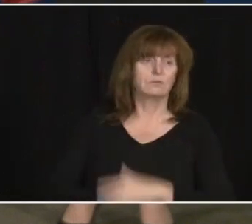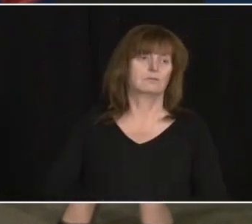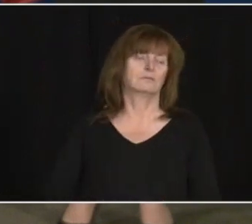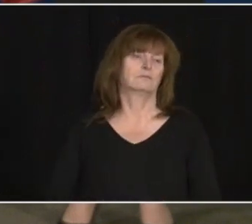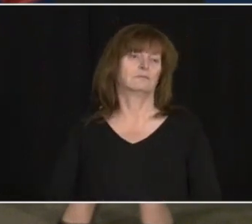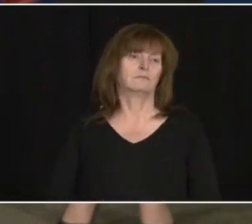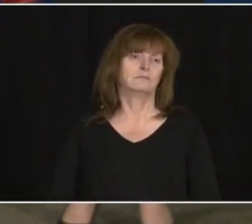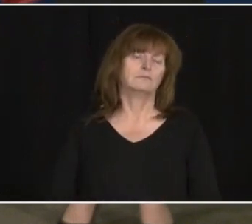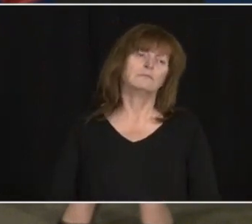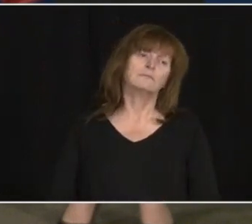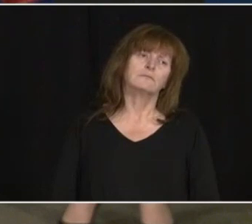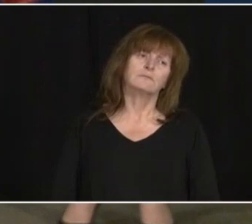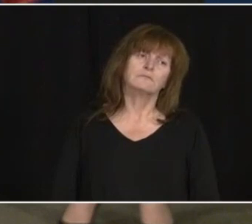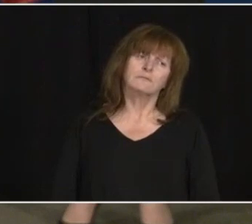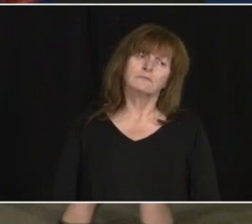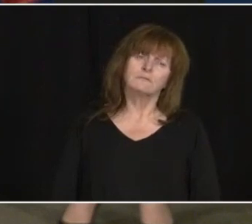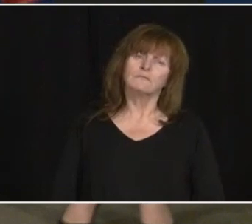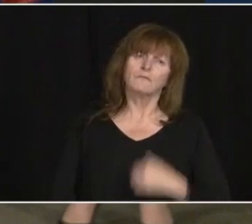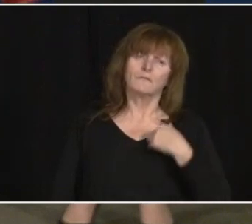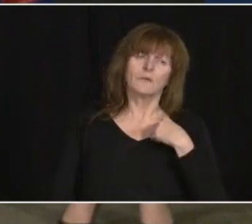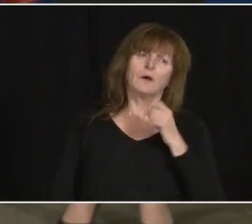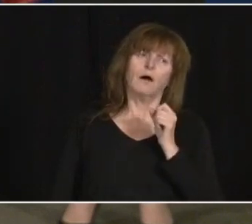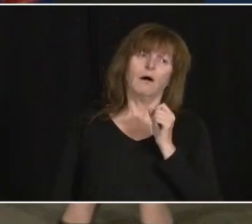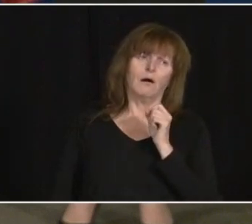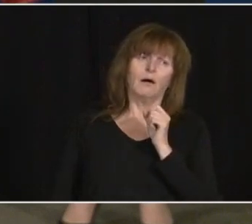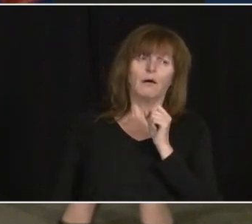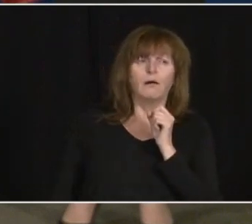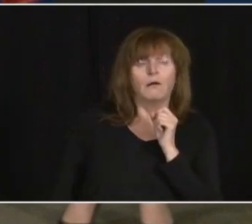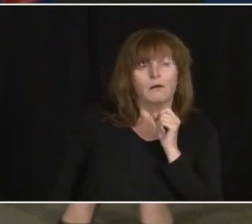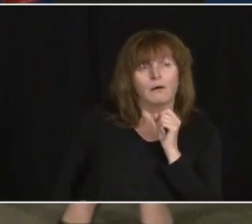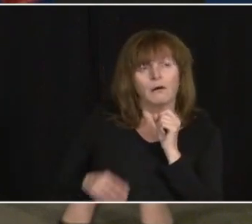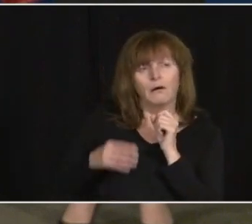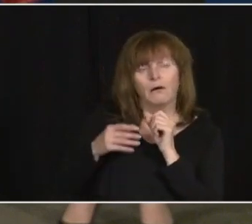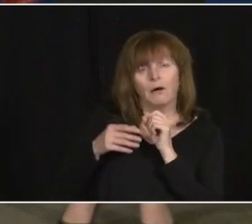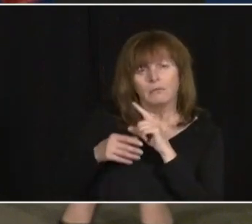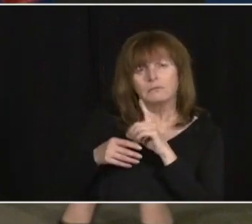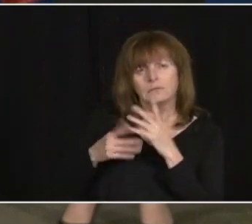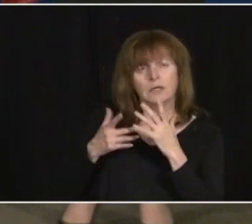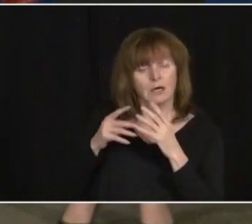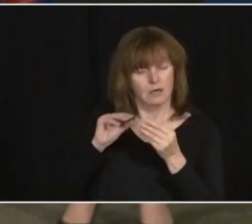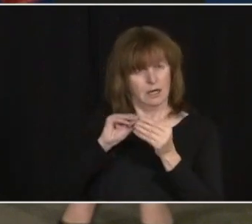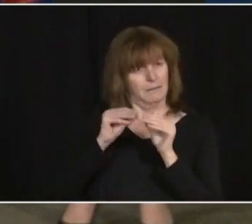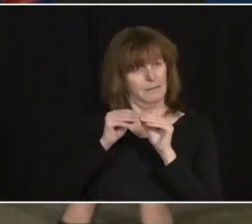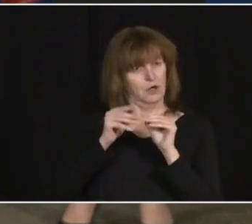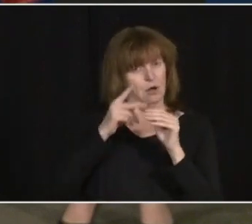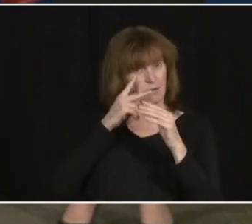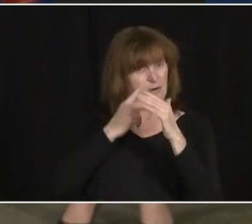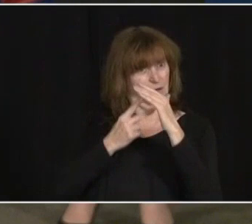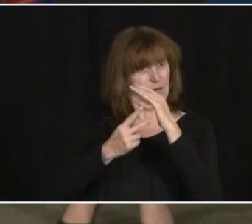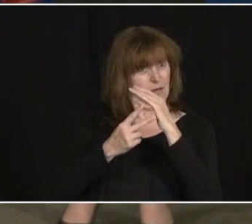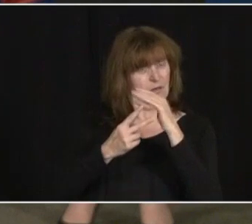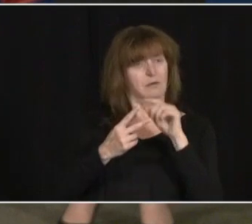Good afternoon, premier. Hello, Shawn. Question: I want to ask about the modeling numbers